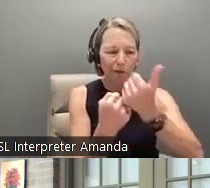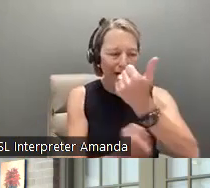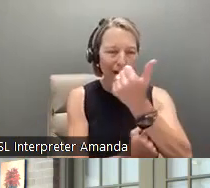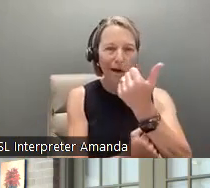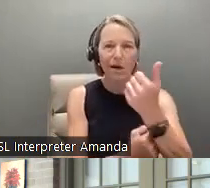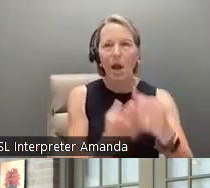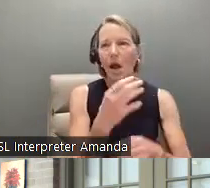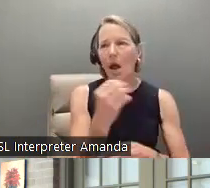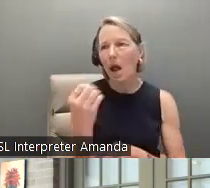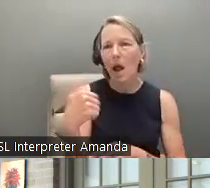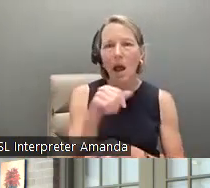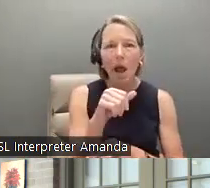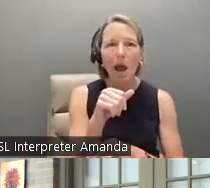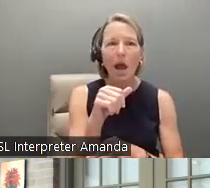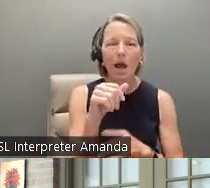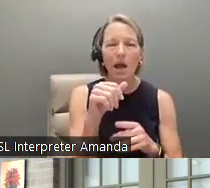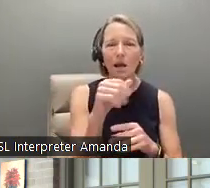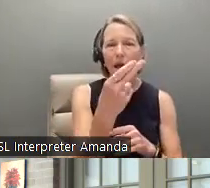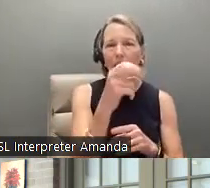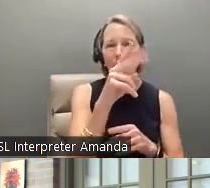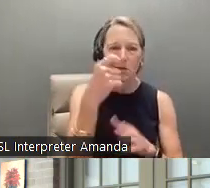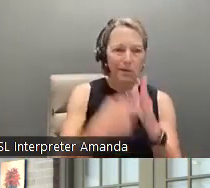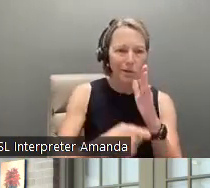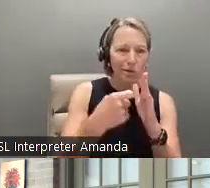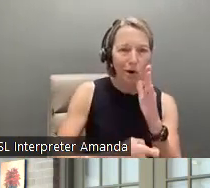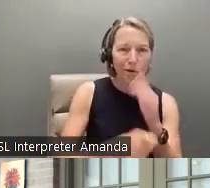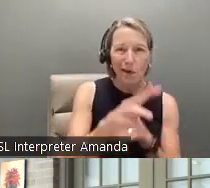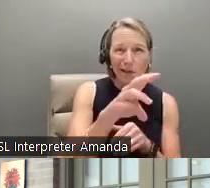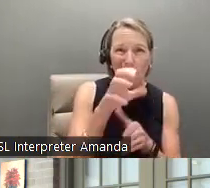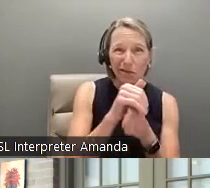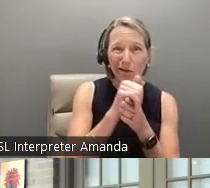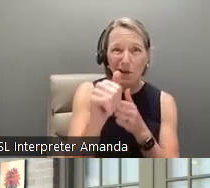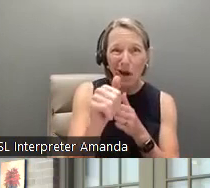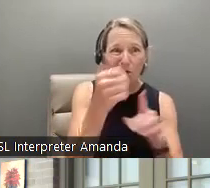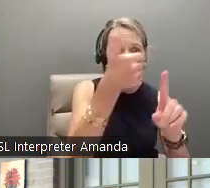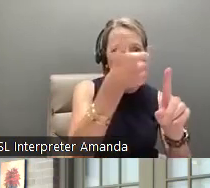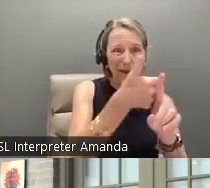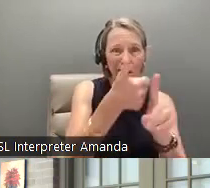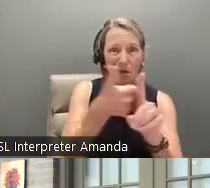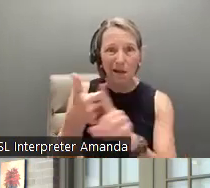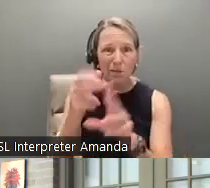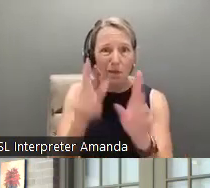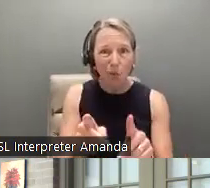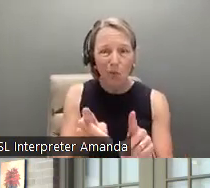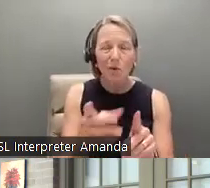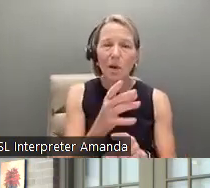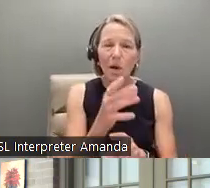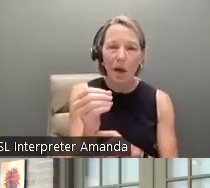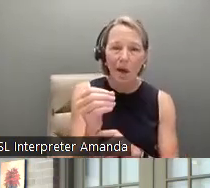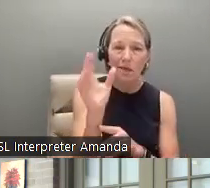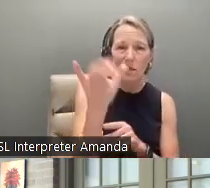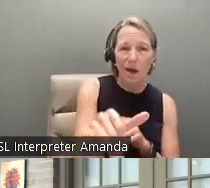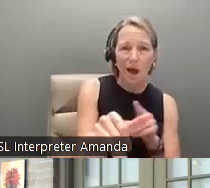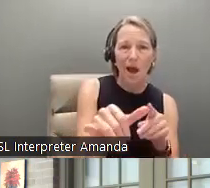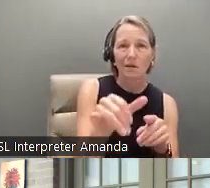showed that the Henry's was charging 600 each for each beneficiary um at this uh bunk house for rent